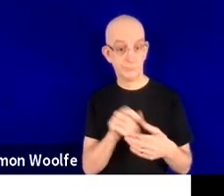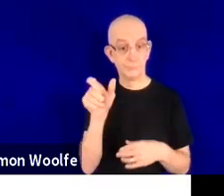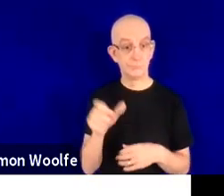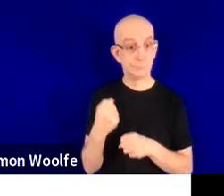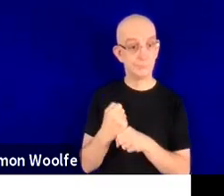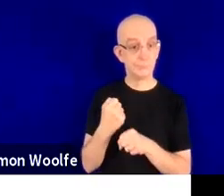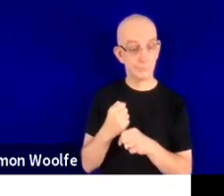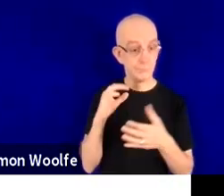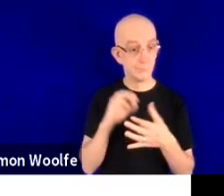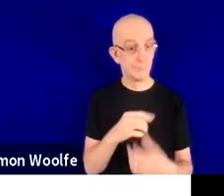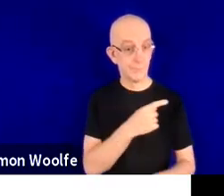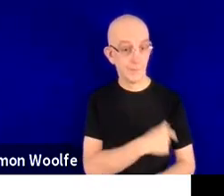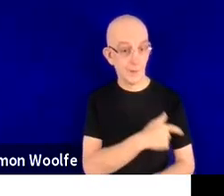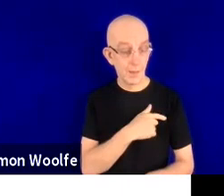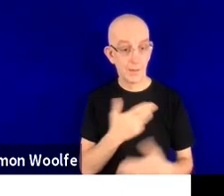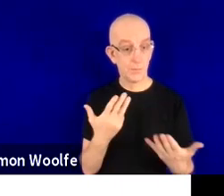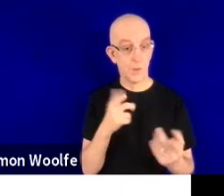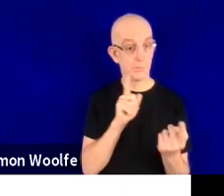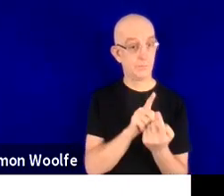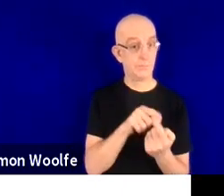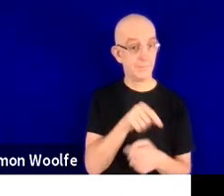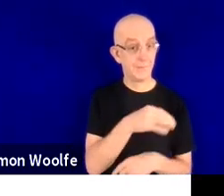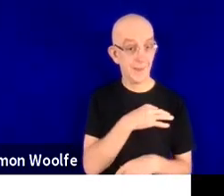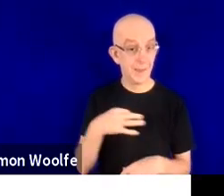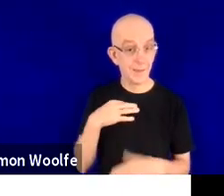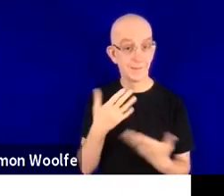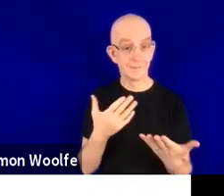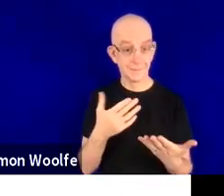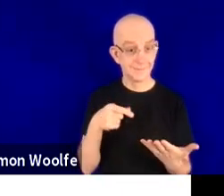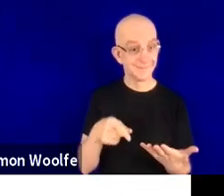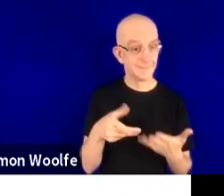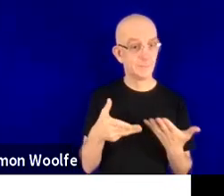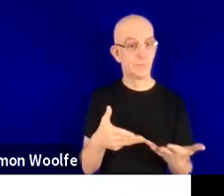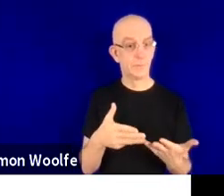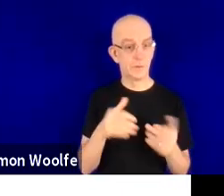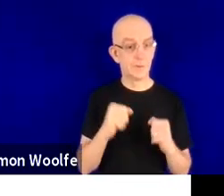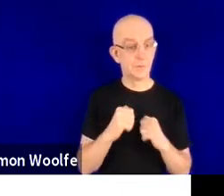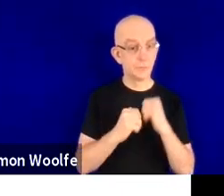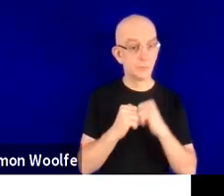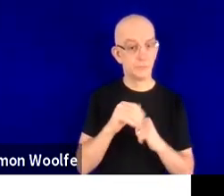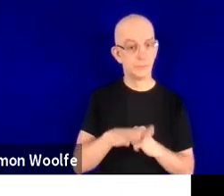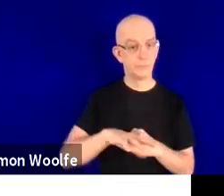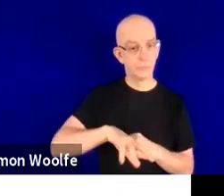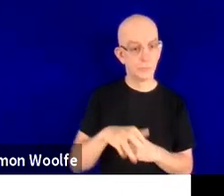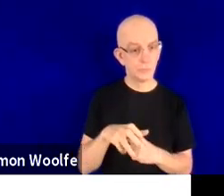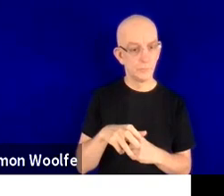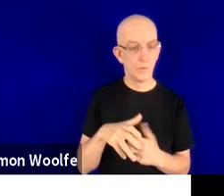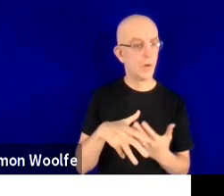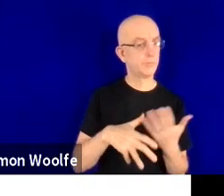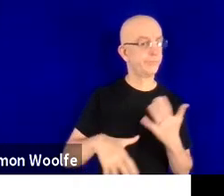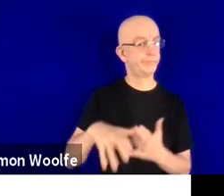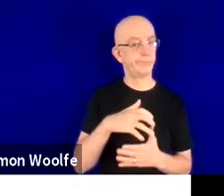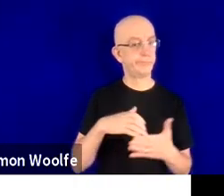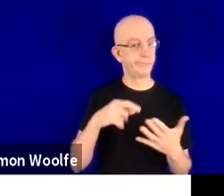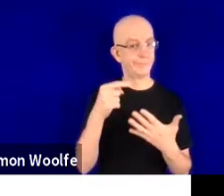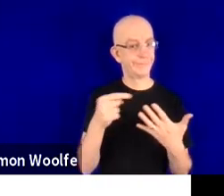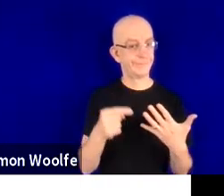to ensure that you will be able to do this assessment everywhere in the cities and in rural areas, in the mountains and on the coast